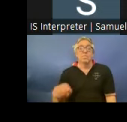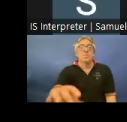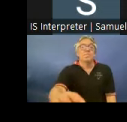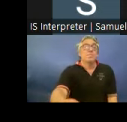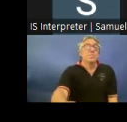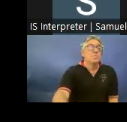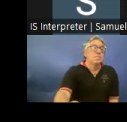has evolved.